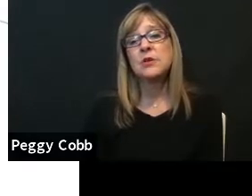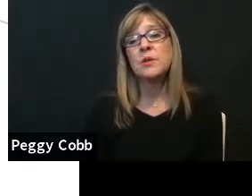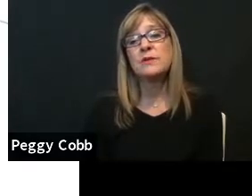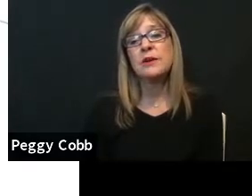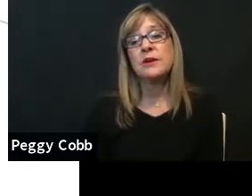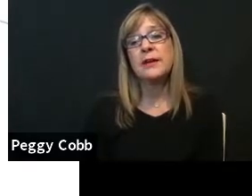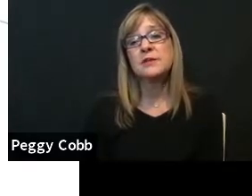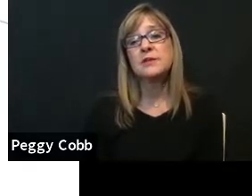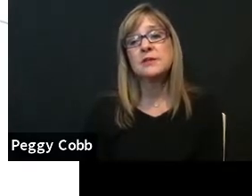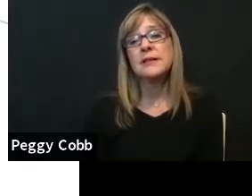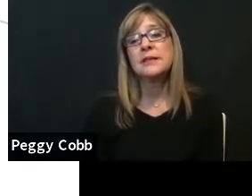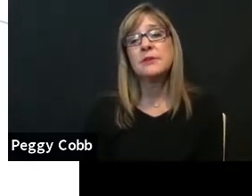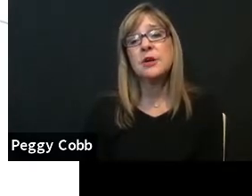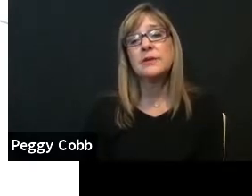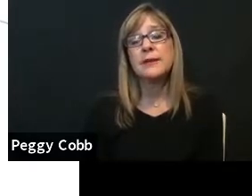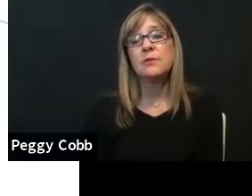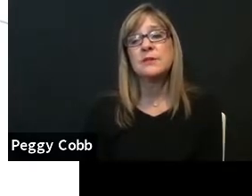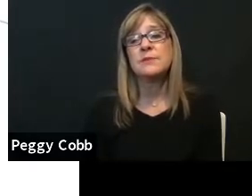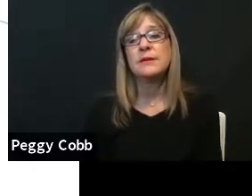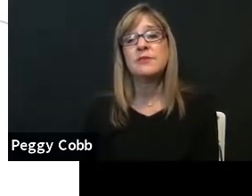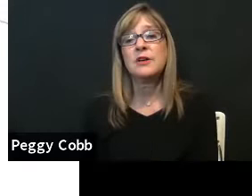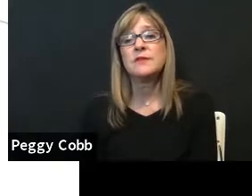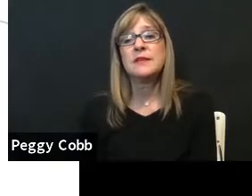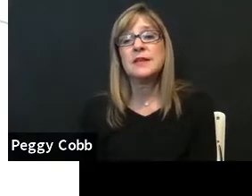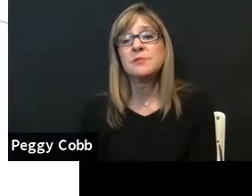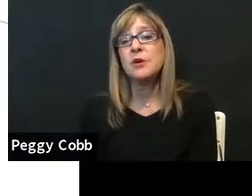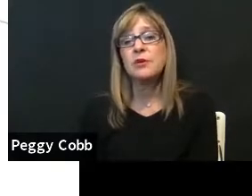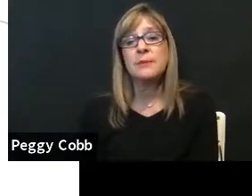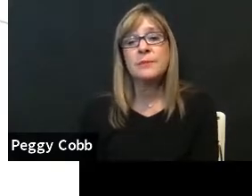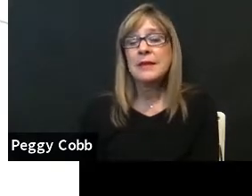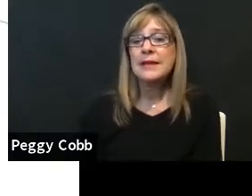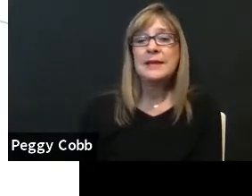you talk with the VR counselor let them know that they want to be involved in the YETS program